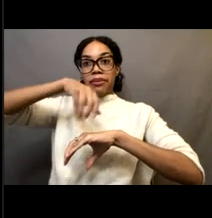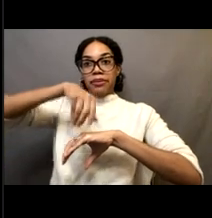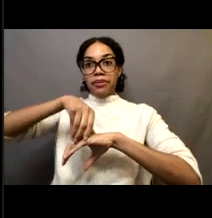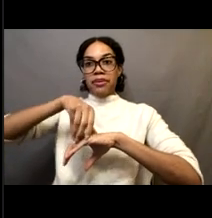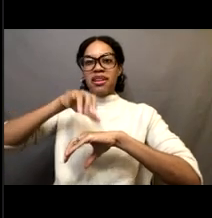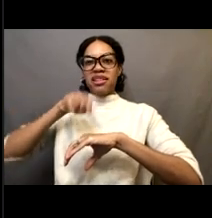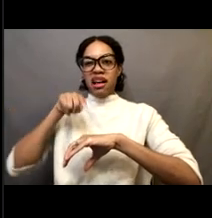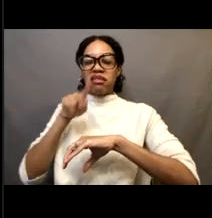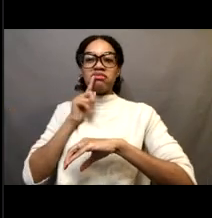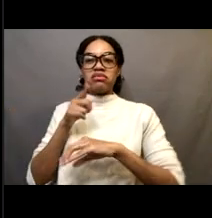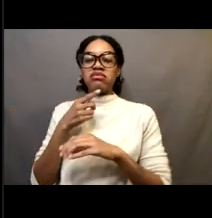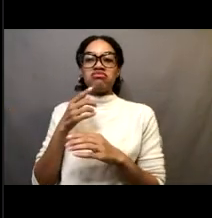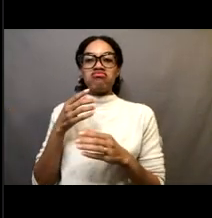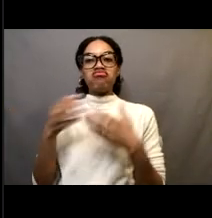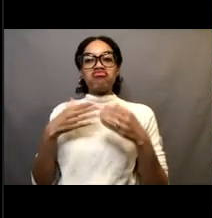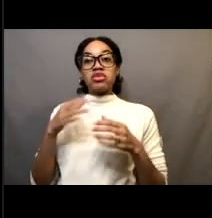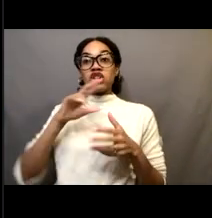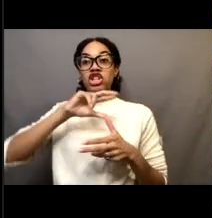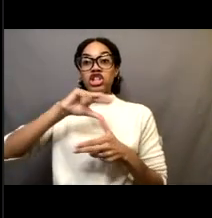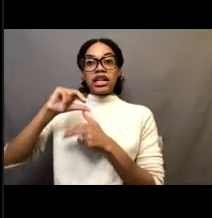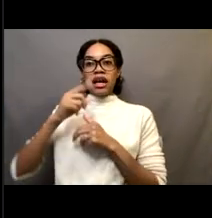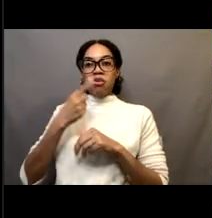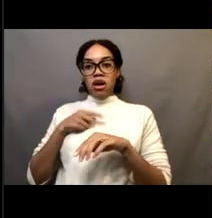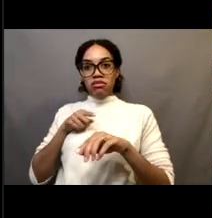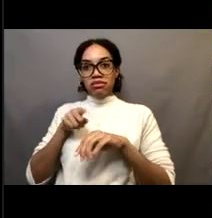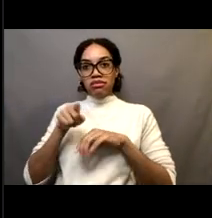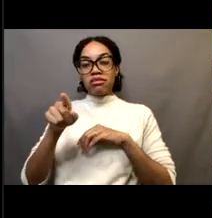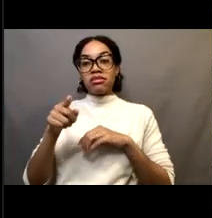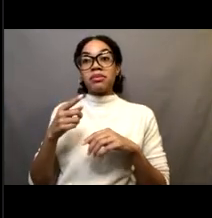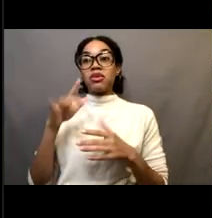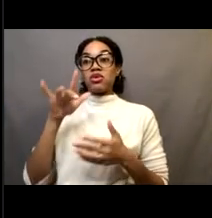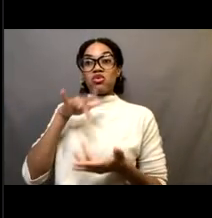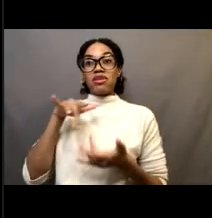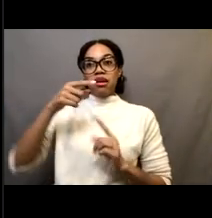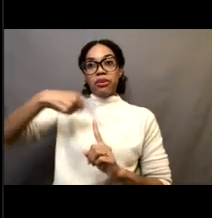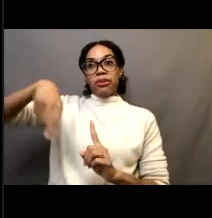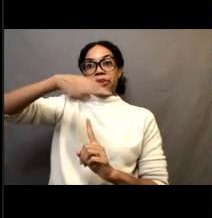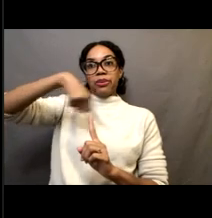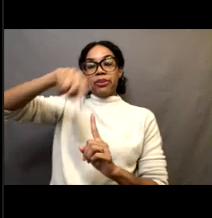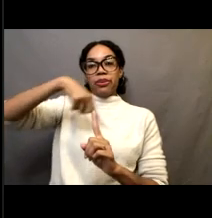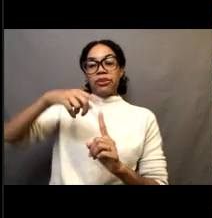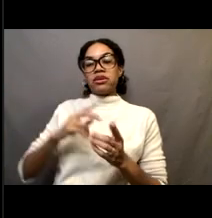is going to be better than not having it attached. [Grace] Thank you, go ahead.